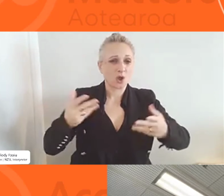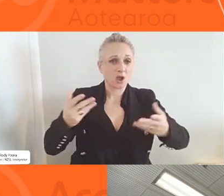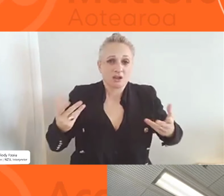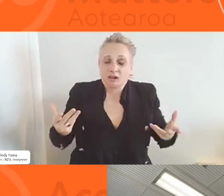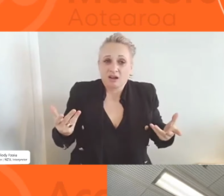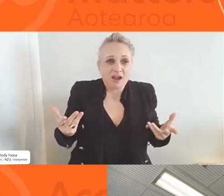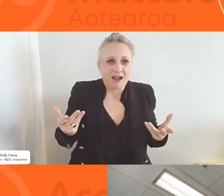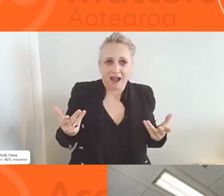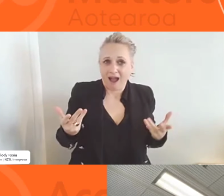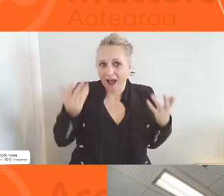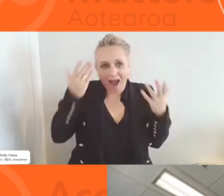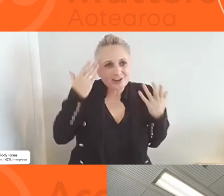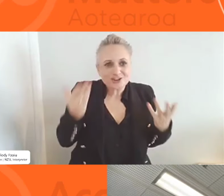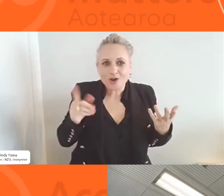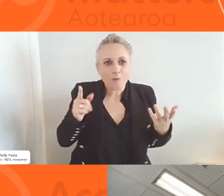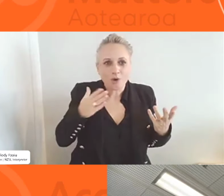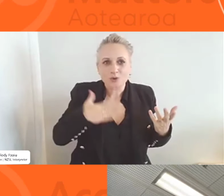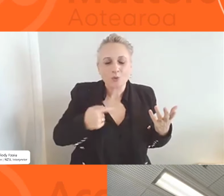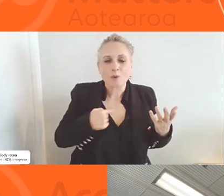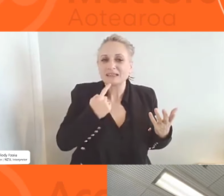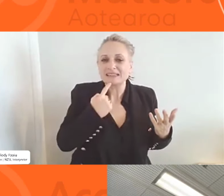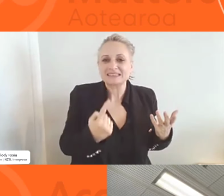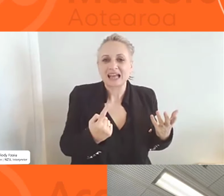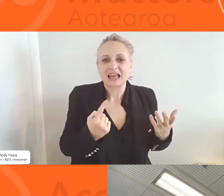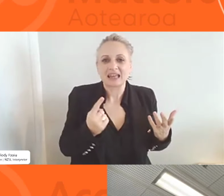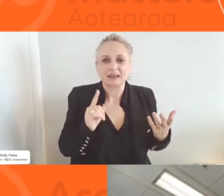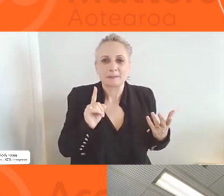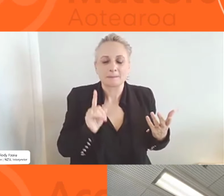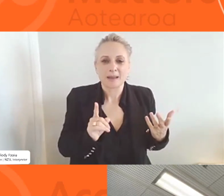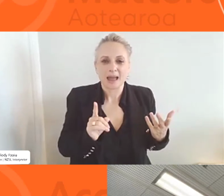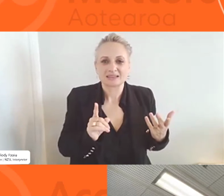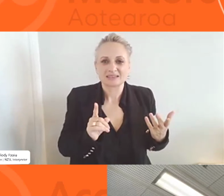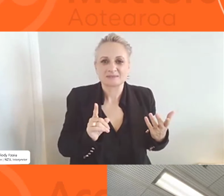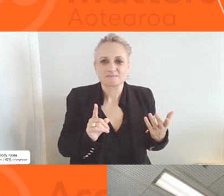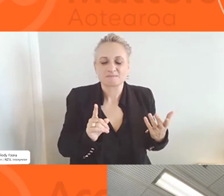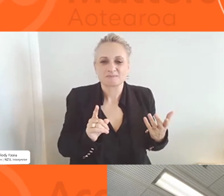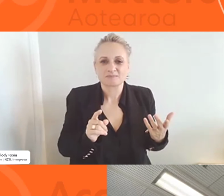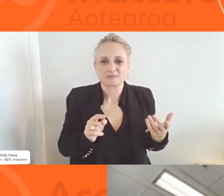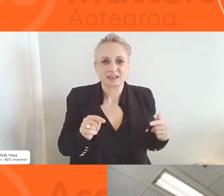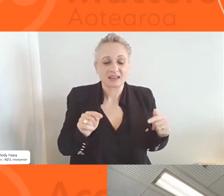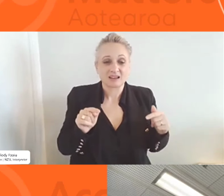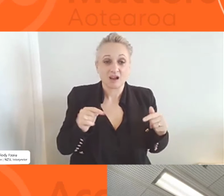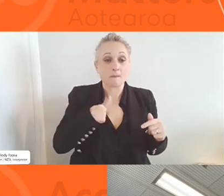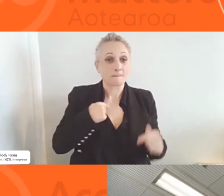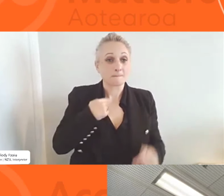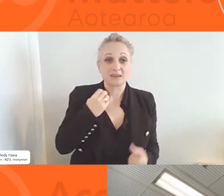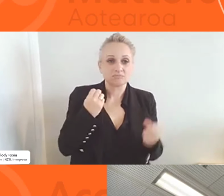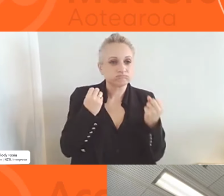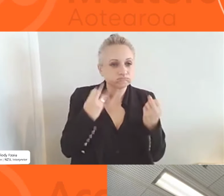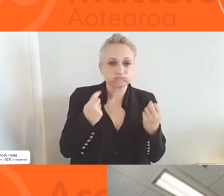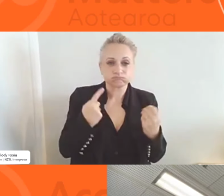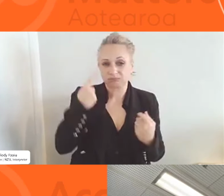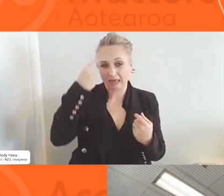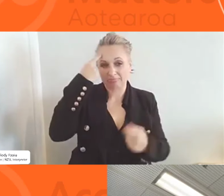me to say, but what I'm trying to say is this is forefront of mind as a head of a school of built environment. So at the school here